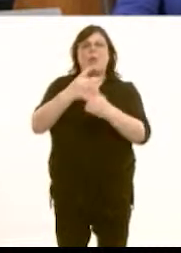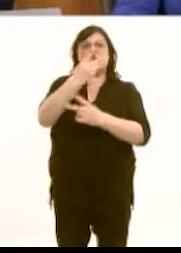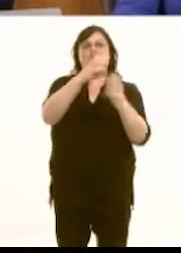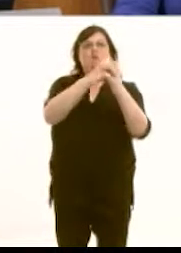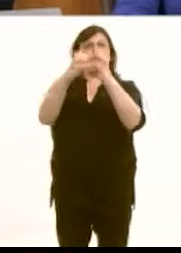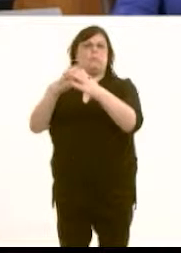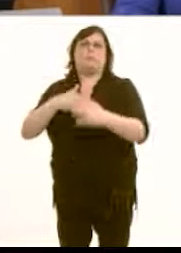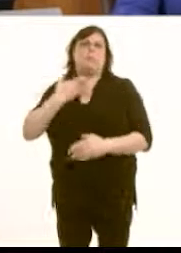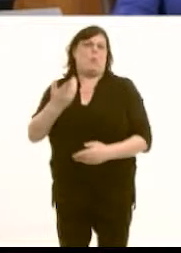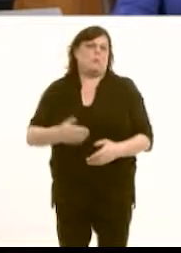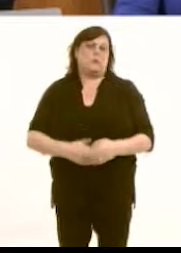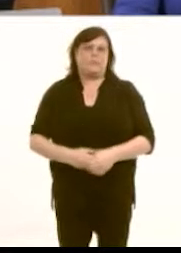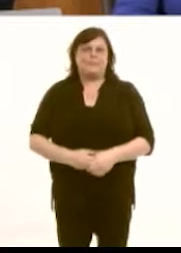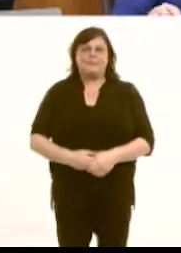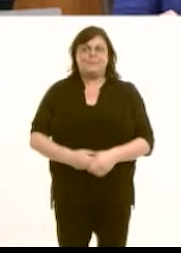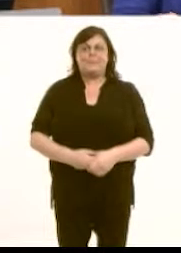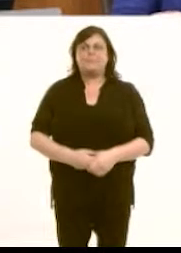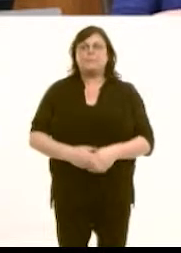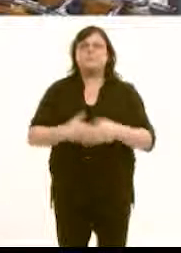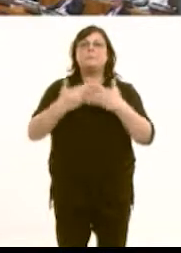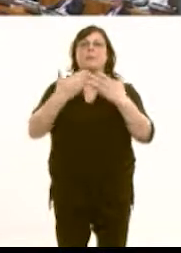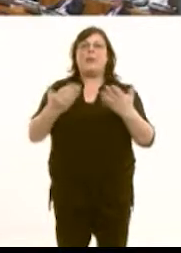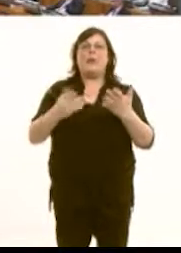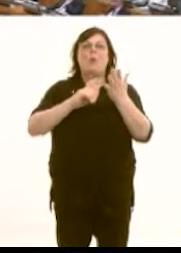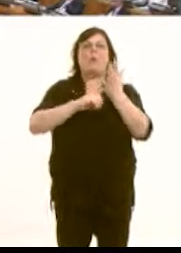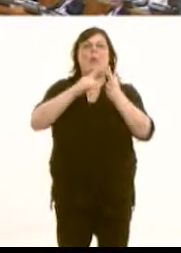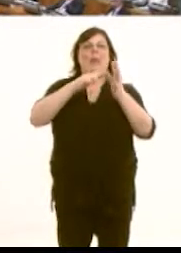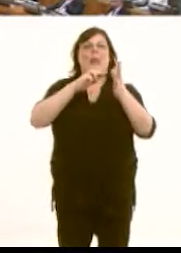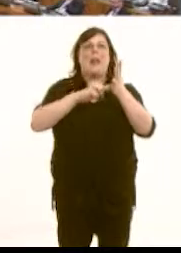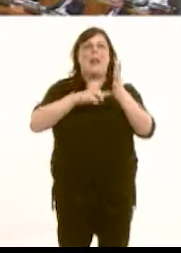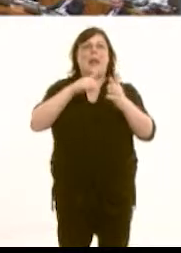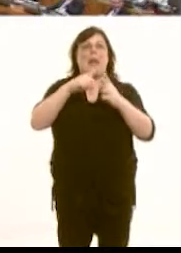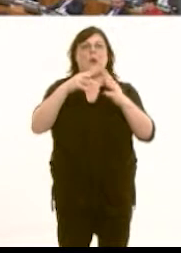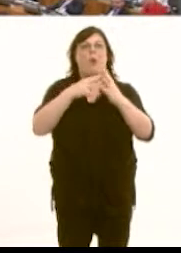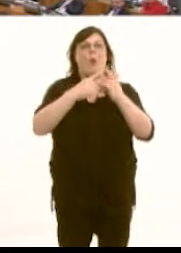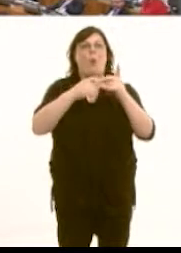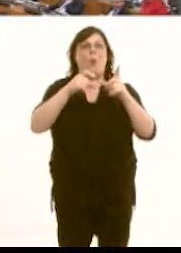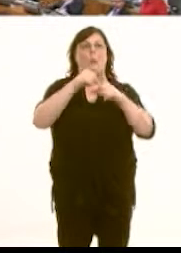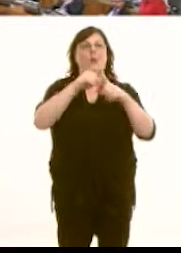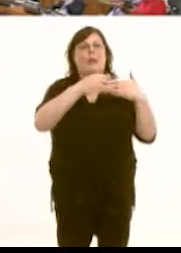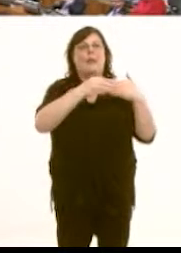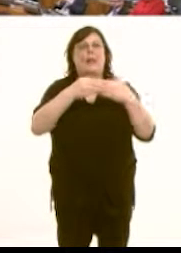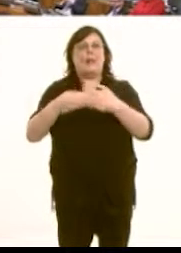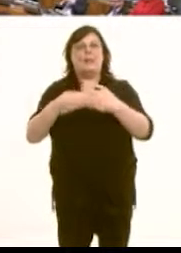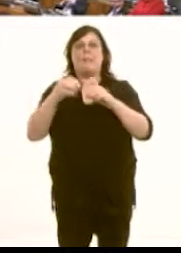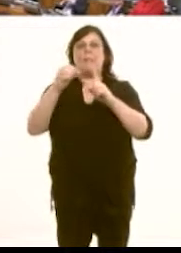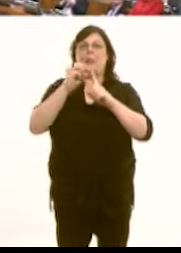Y Llywydd / The Presiding Officer: We now move to Leanne Wood, who is the leader of Plaid Cymru. Leanne Wood. Leanne Wood: Diolch, Lywydd.